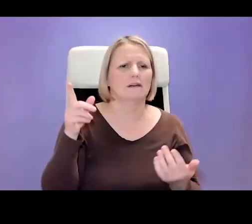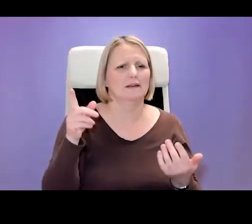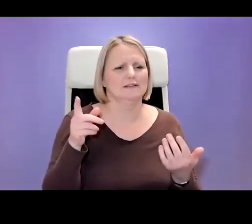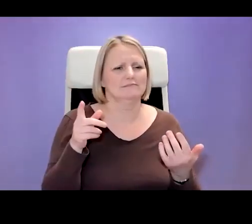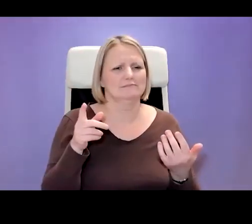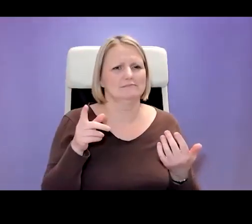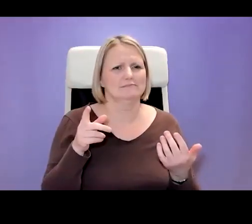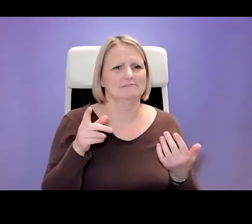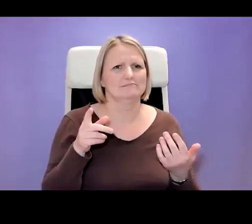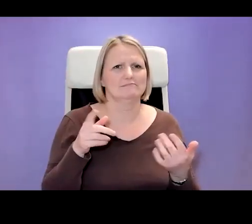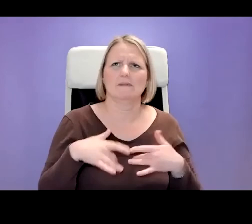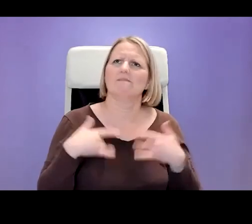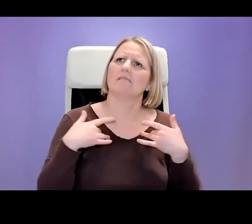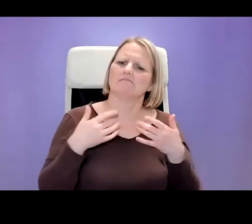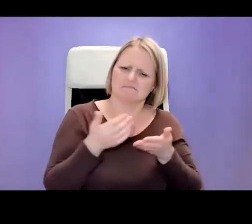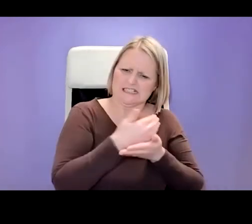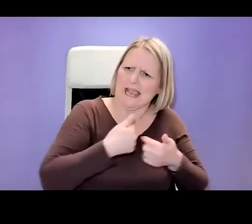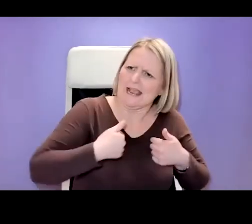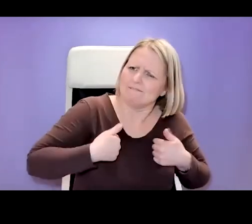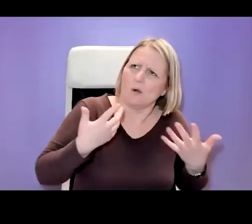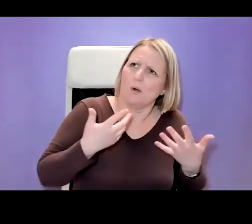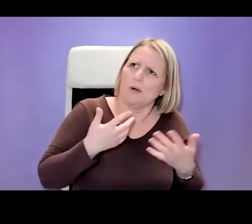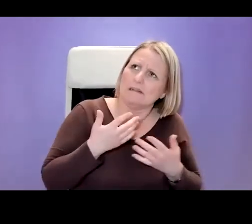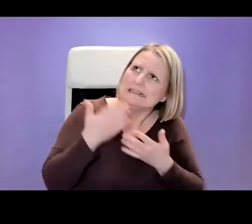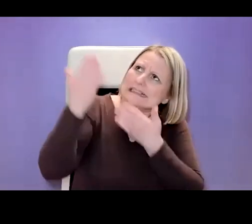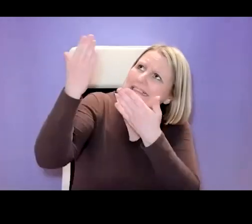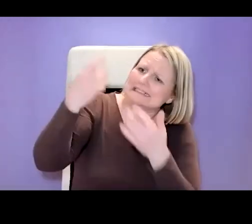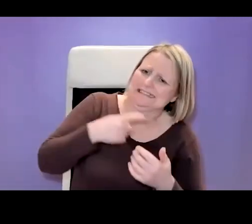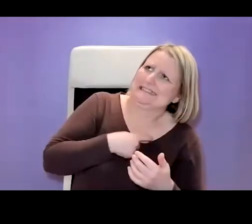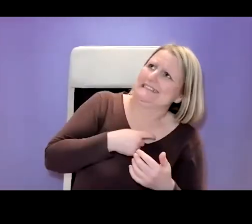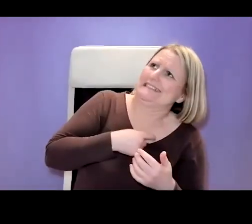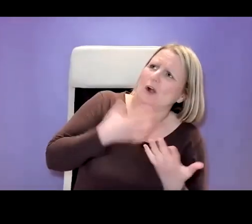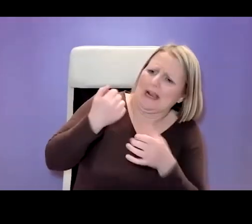how safe do we feel, or anxious towards God. How guilty do we feel, those kind of questions.